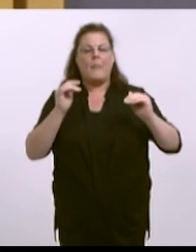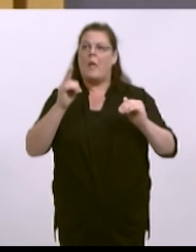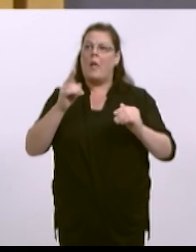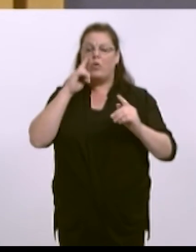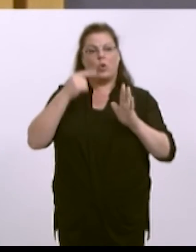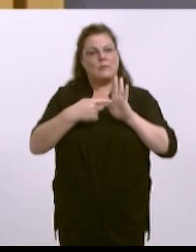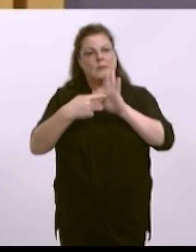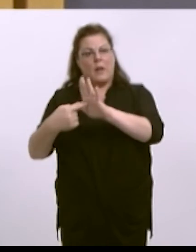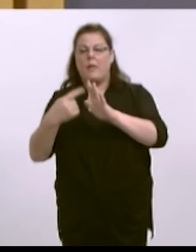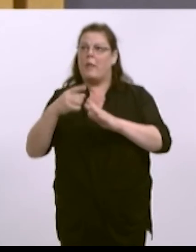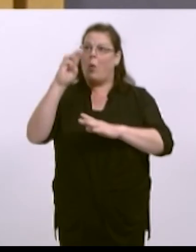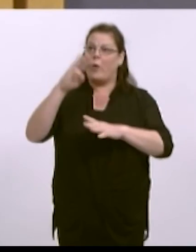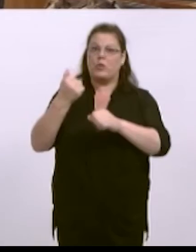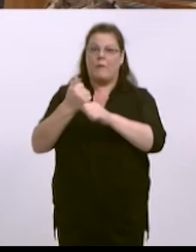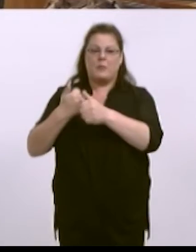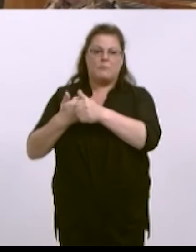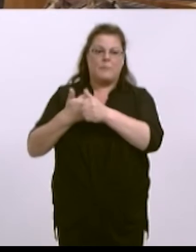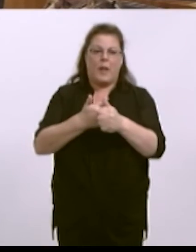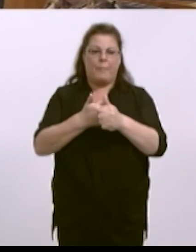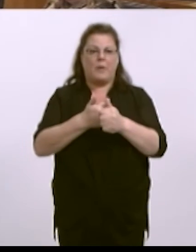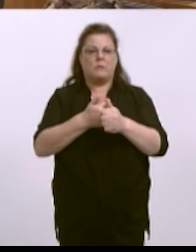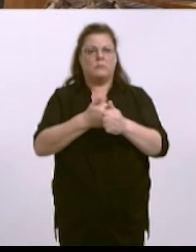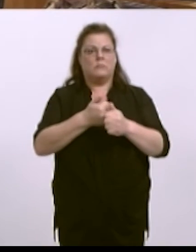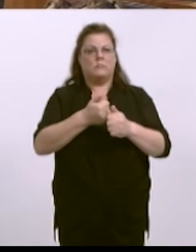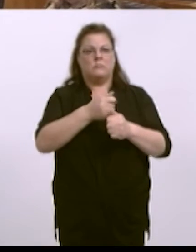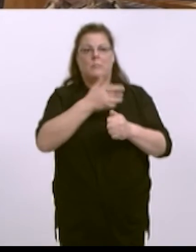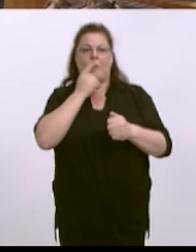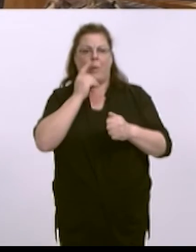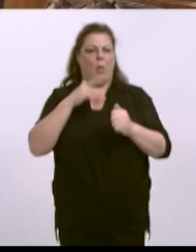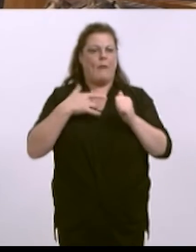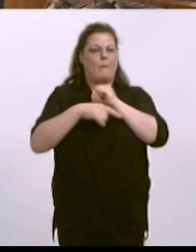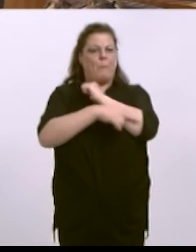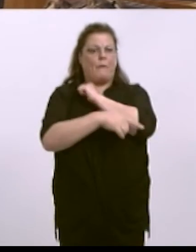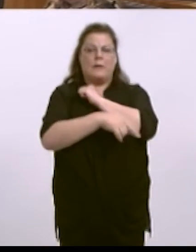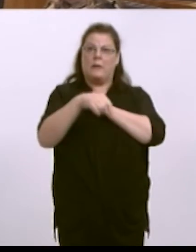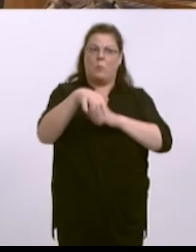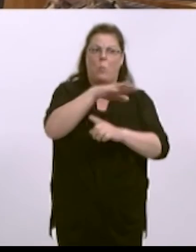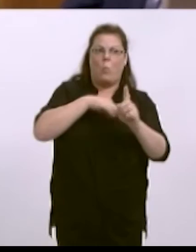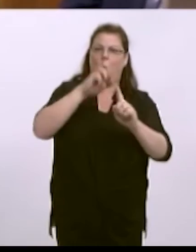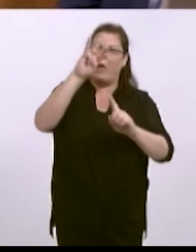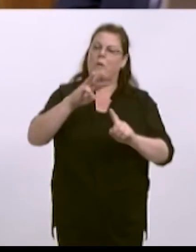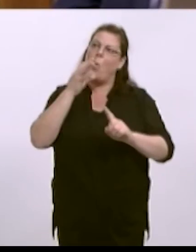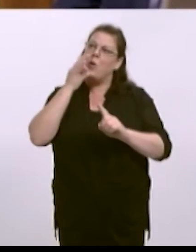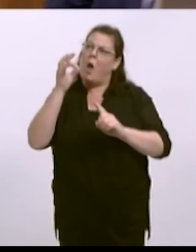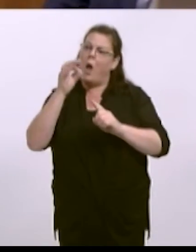poverty in Wales. Can you then tell me how the Welsh Government continues to build on this success? Carwyn Jones: Well, I know that the Cabinet